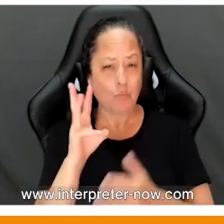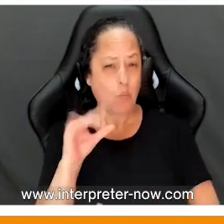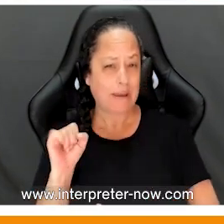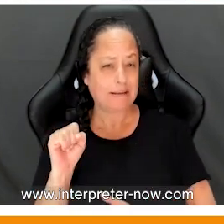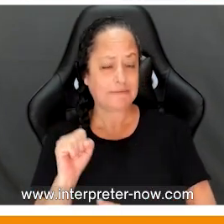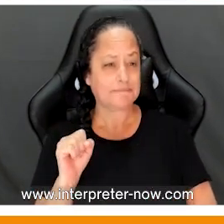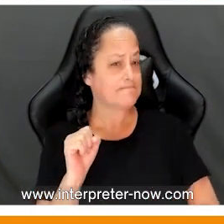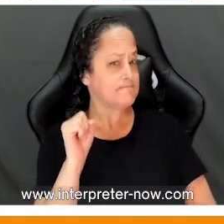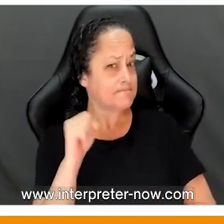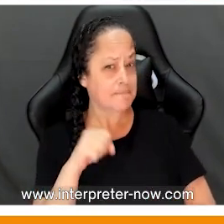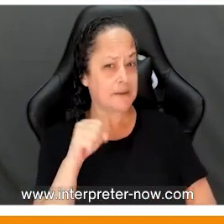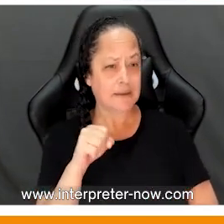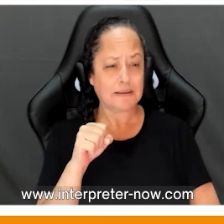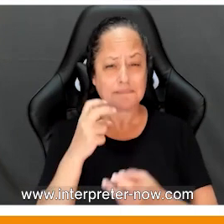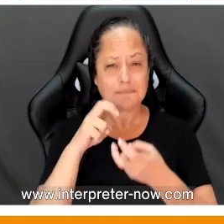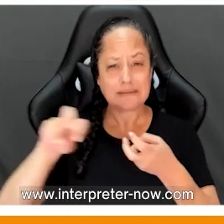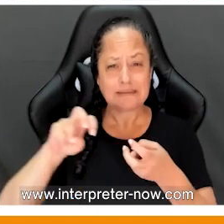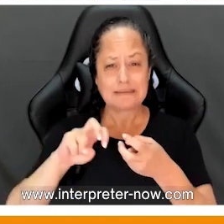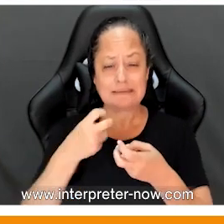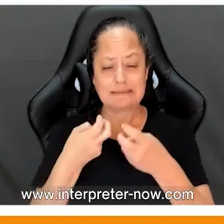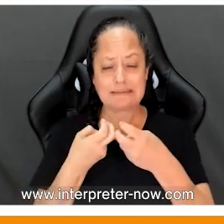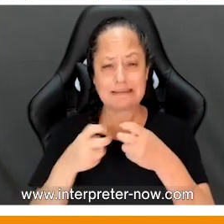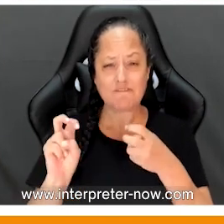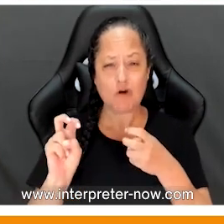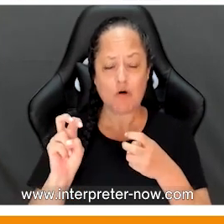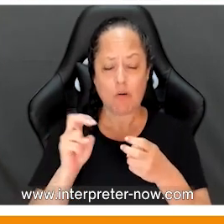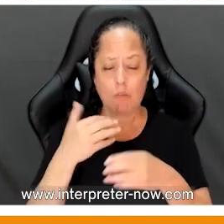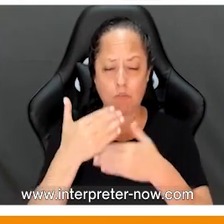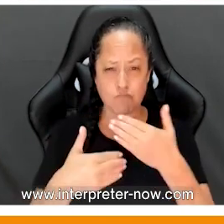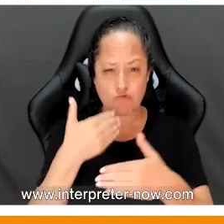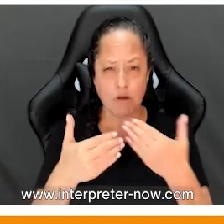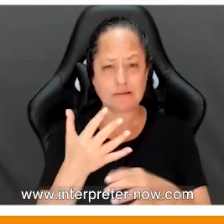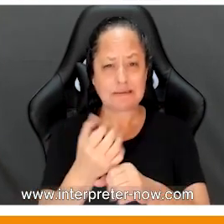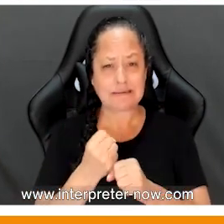Like you said, it takes a lot of internal work, it takes a lot of emotional intelligence